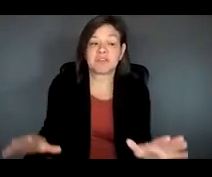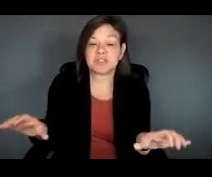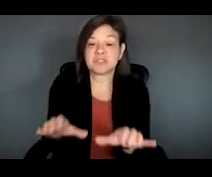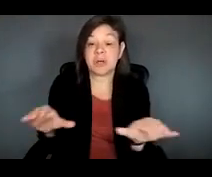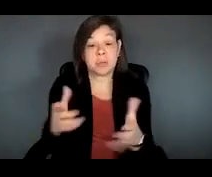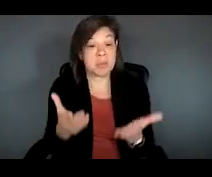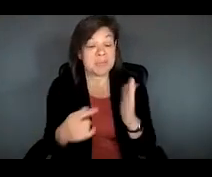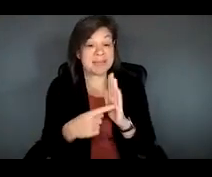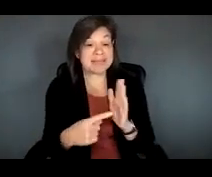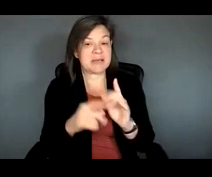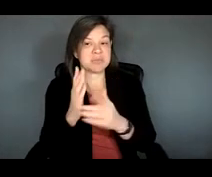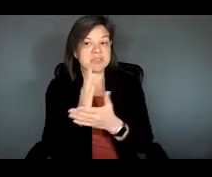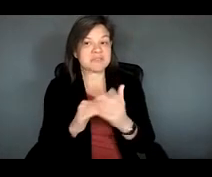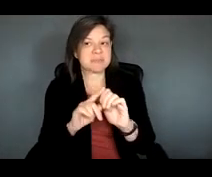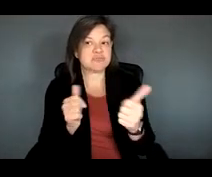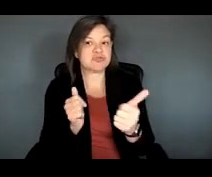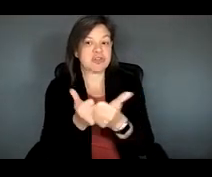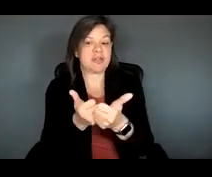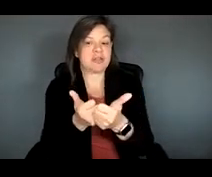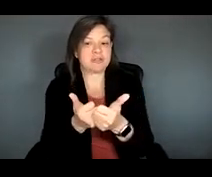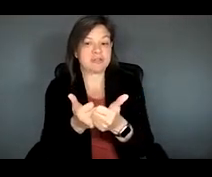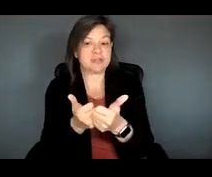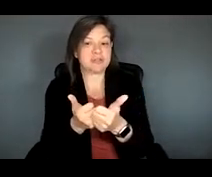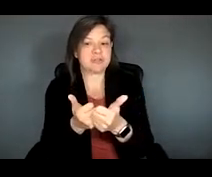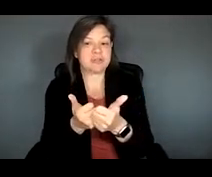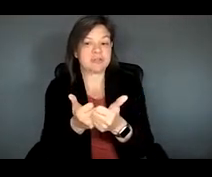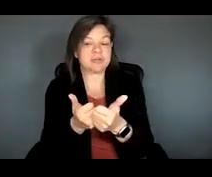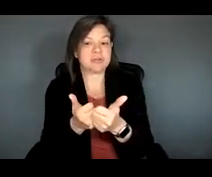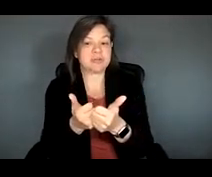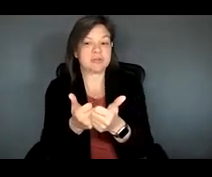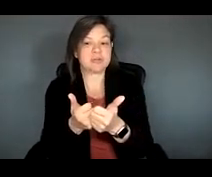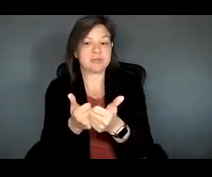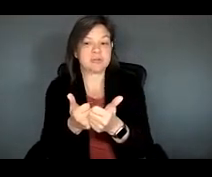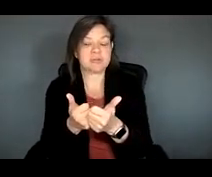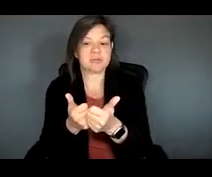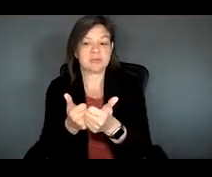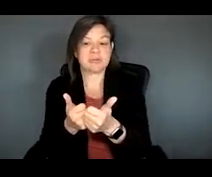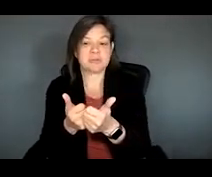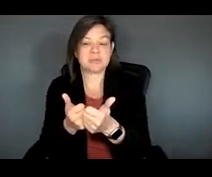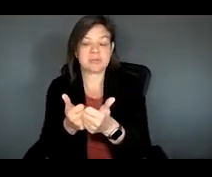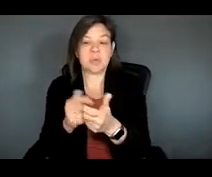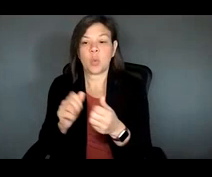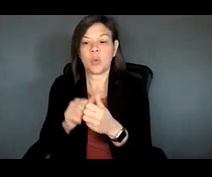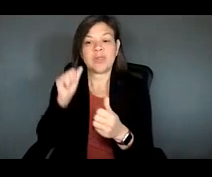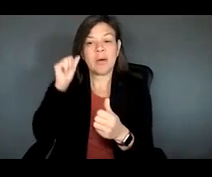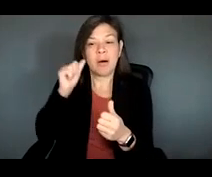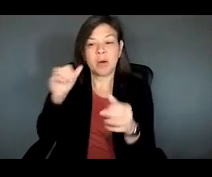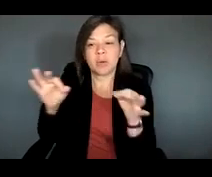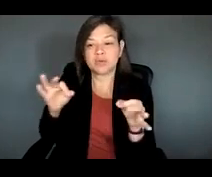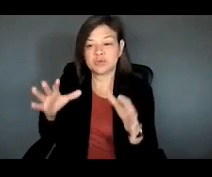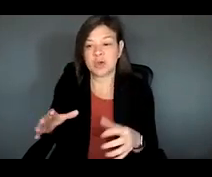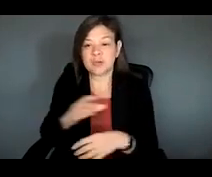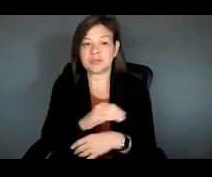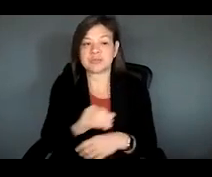of some of the challenges. Particularly, for example, with both audio describers and ASL interpreters